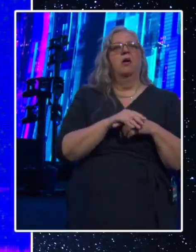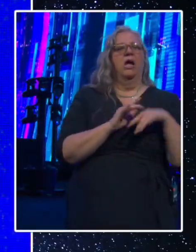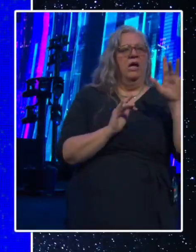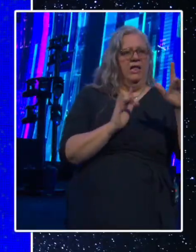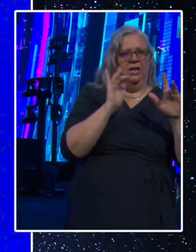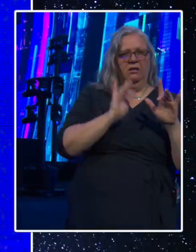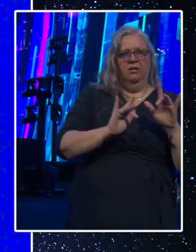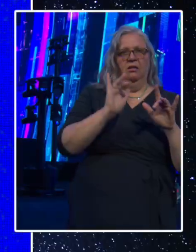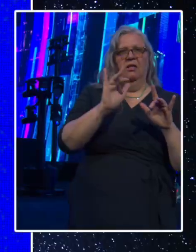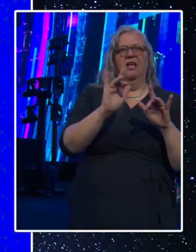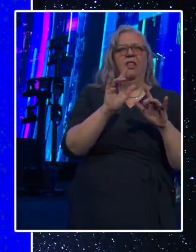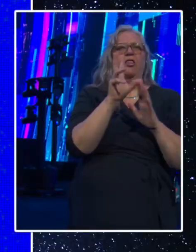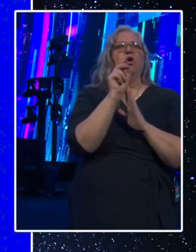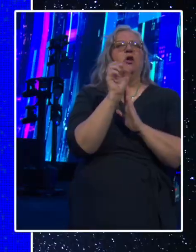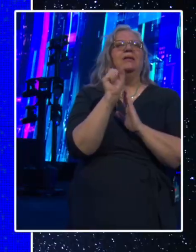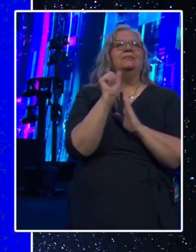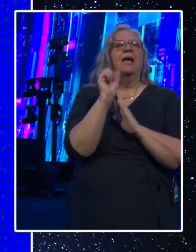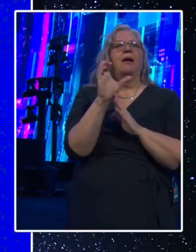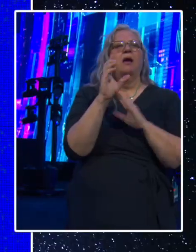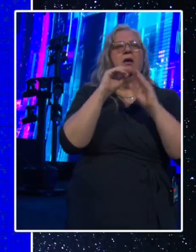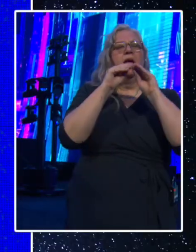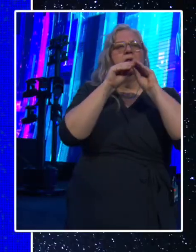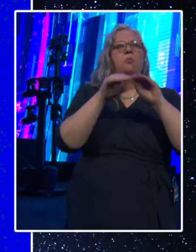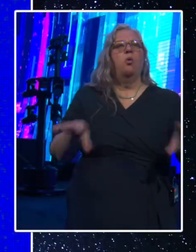With just a few clicks and less than 30 seconds,